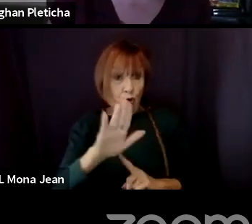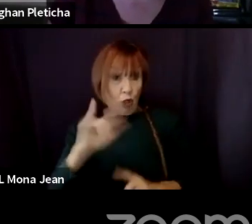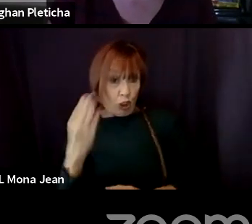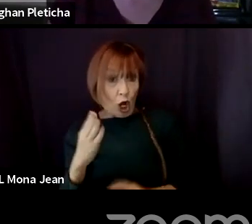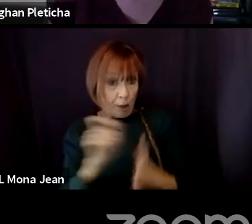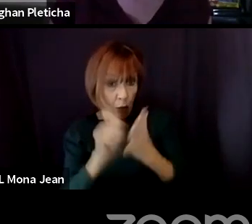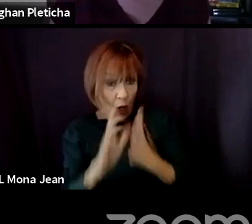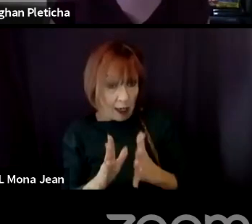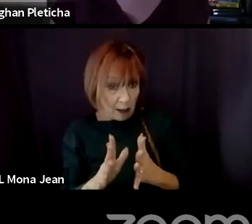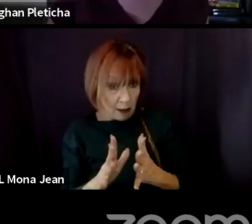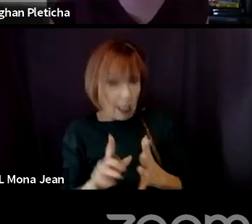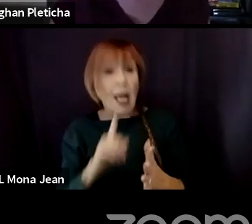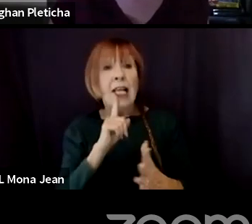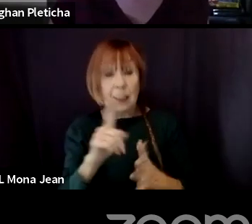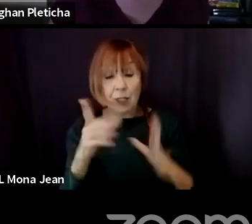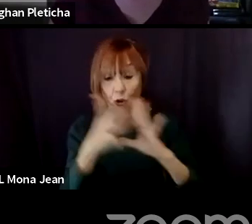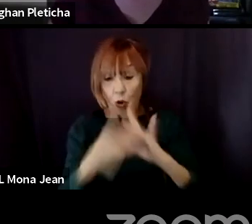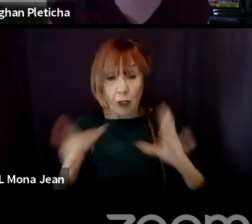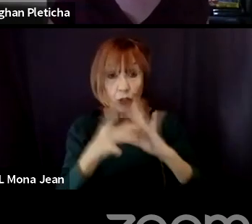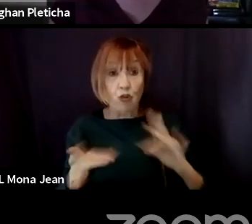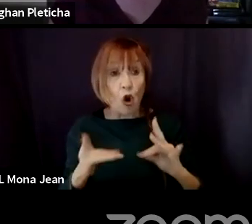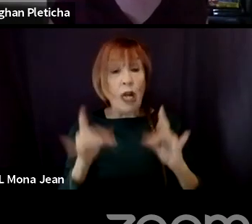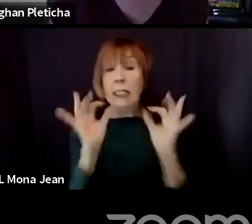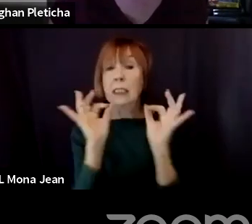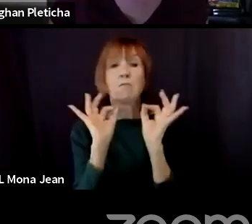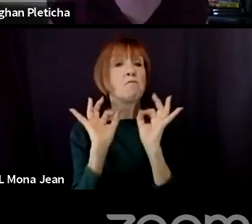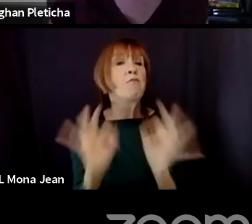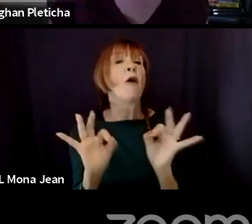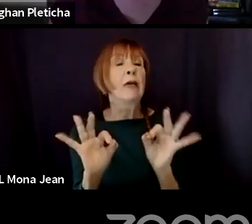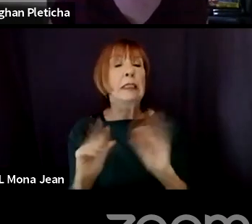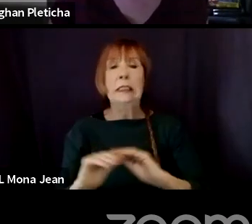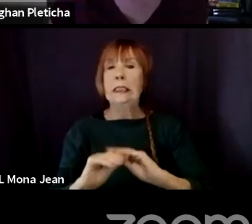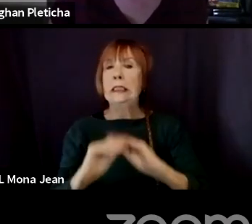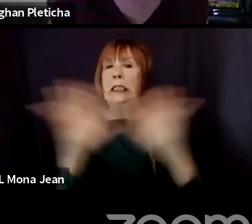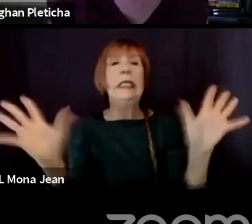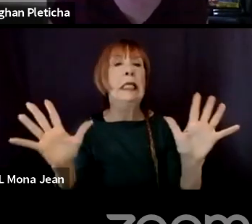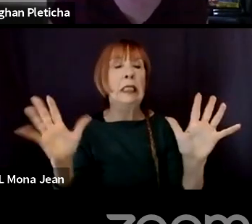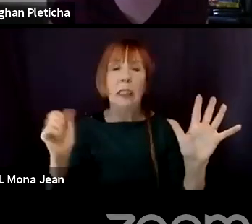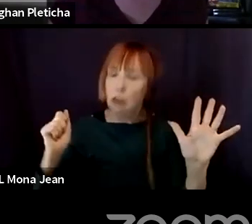you keep the story going, exactly the way that everybody planned it to be.